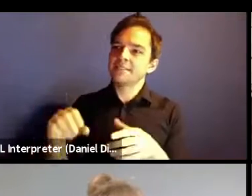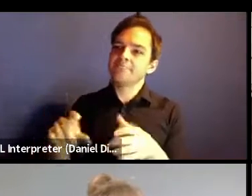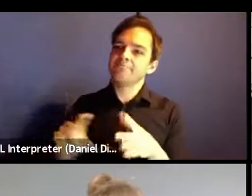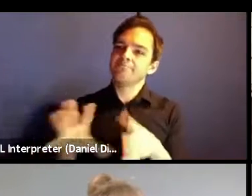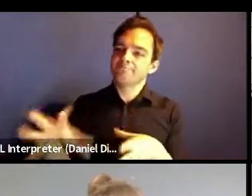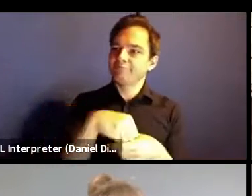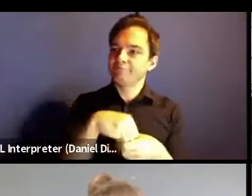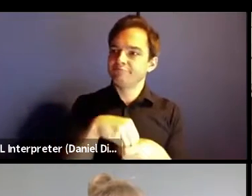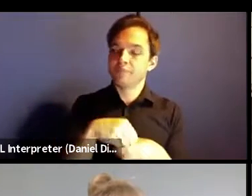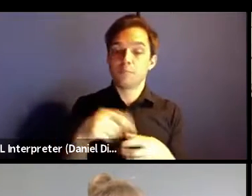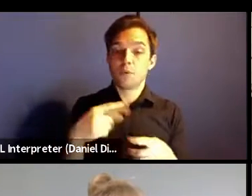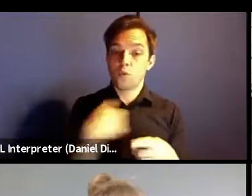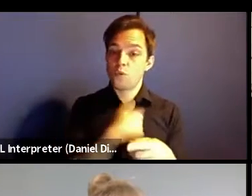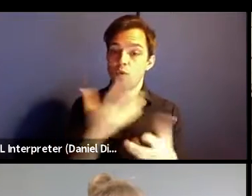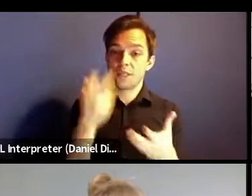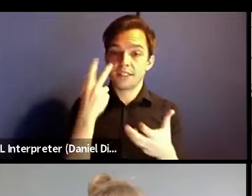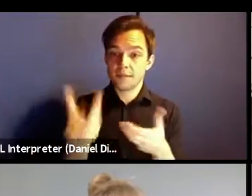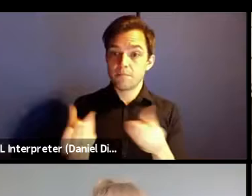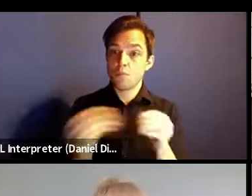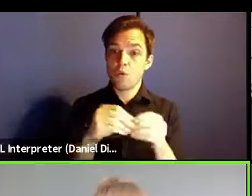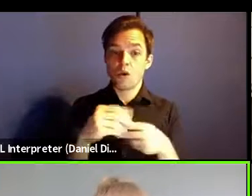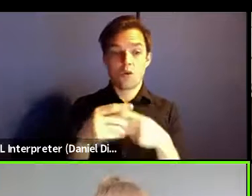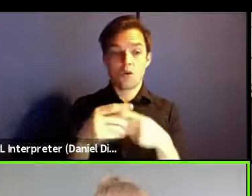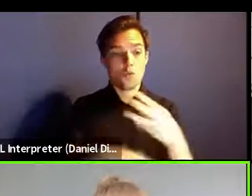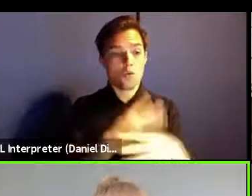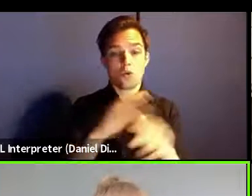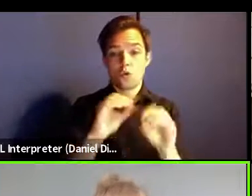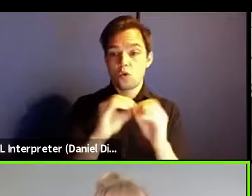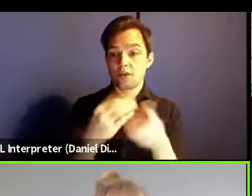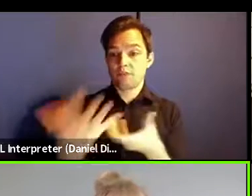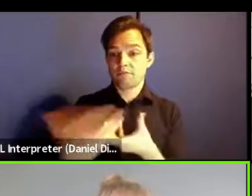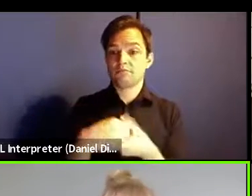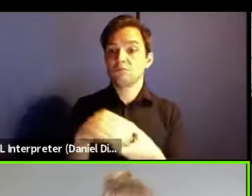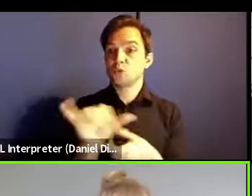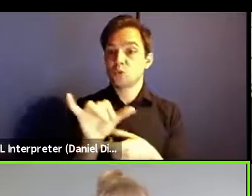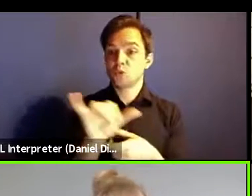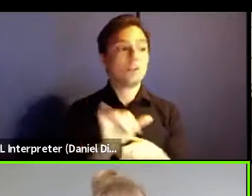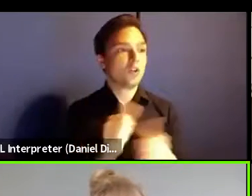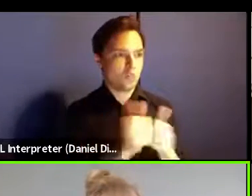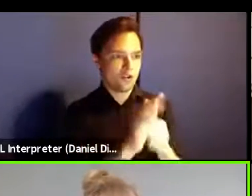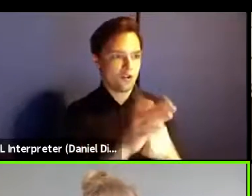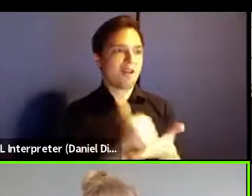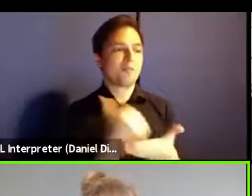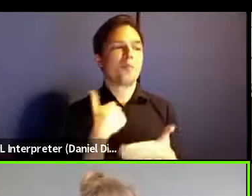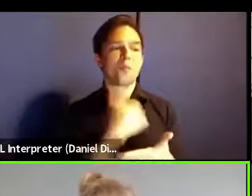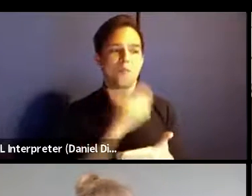global organizations join as well. And we will, with all of your help, we will. Yes, yes.